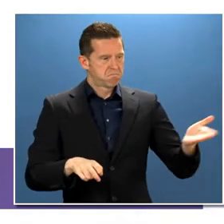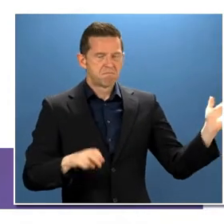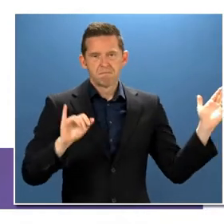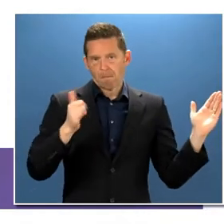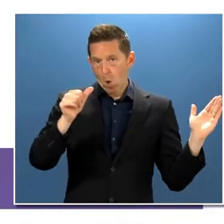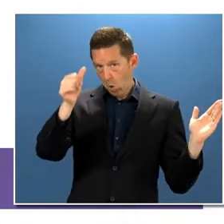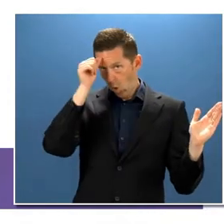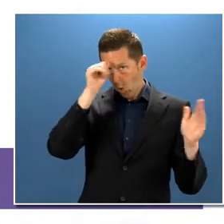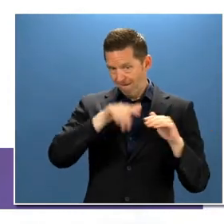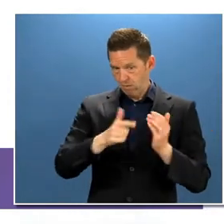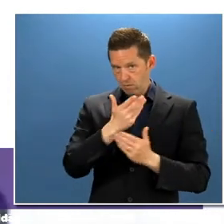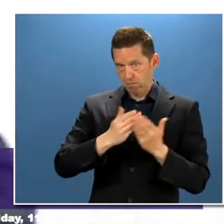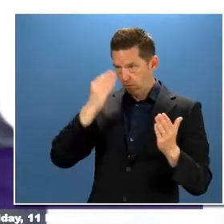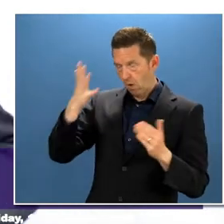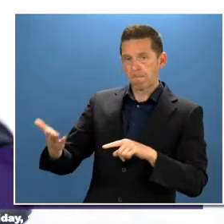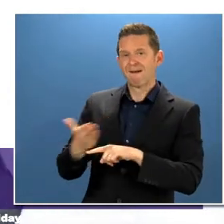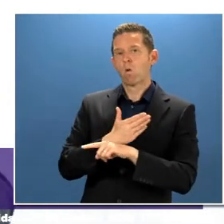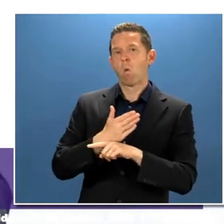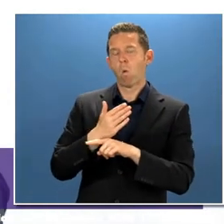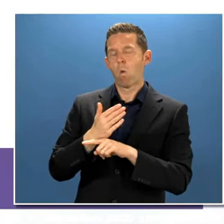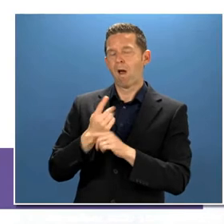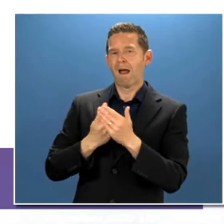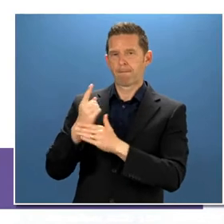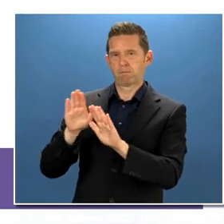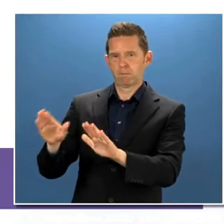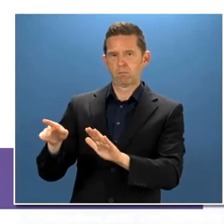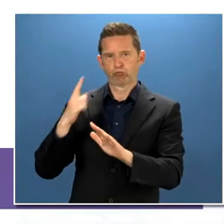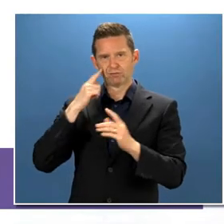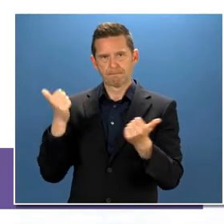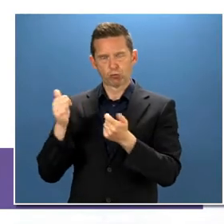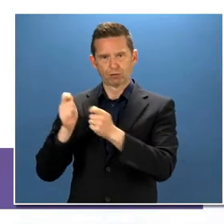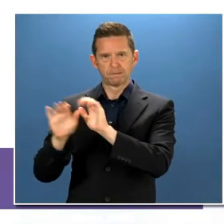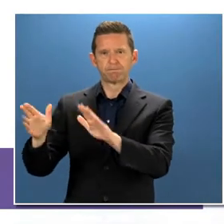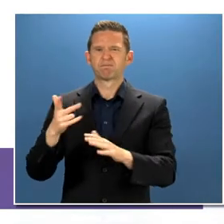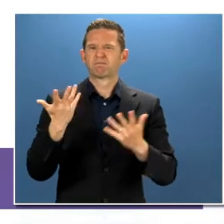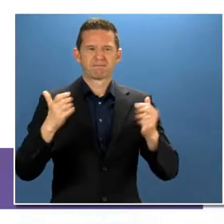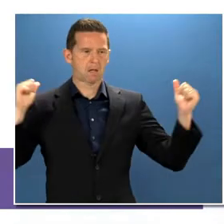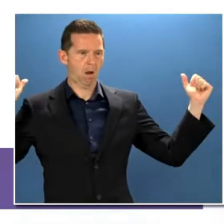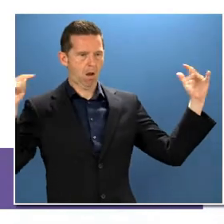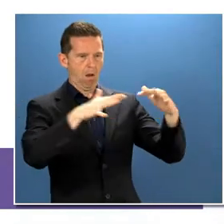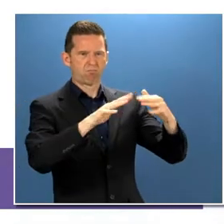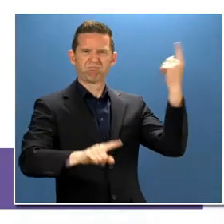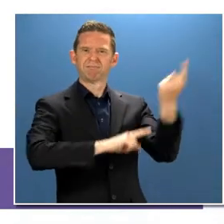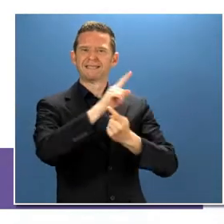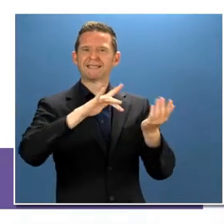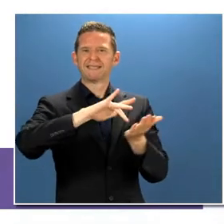This is before reasonable adjustments. If, for example, there is a large convention centre in a capital city of a